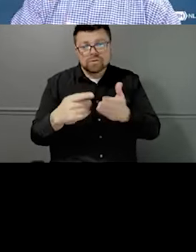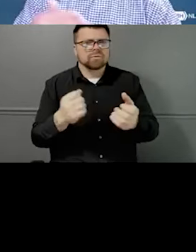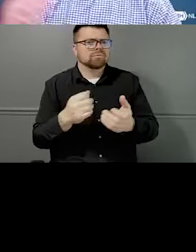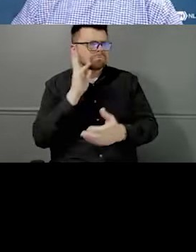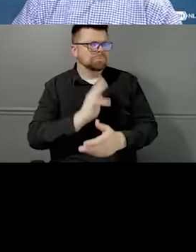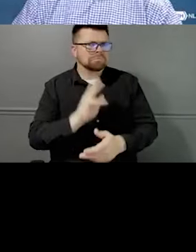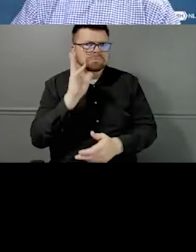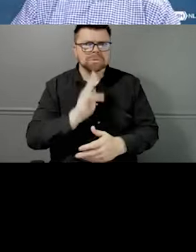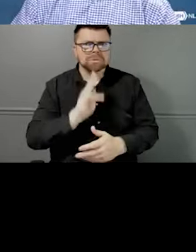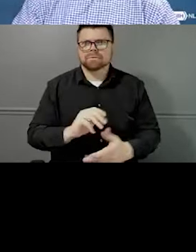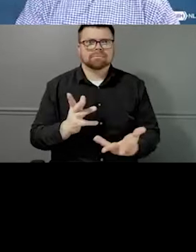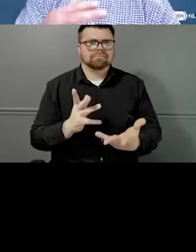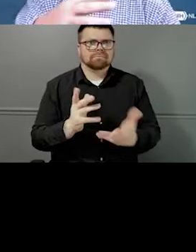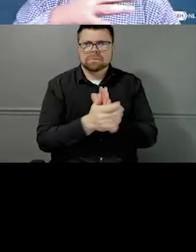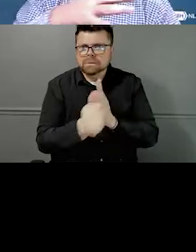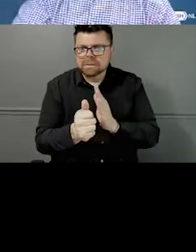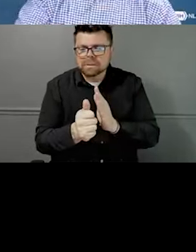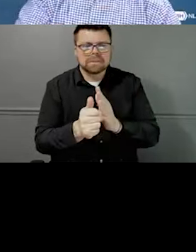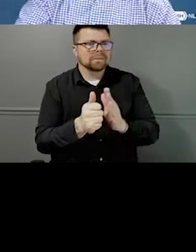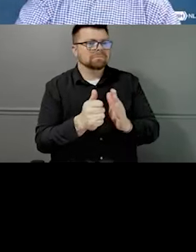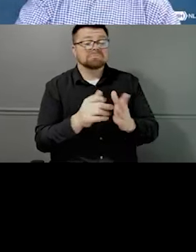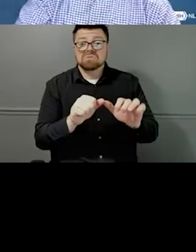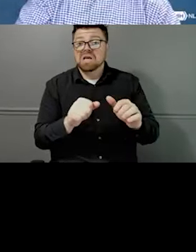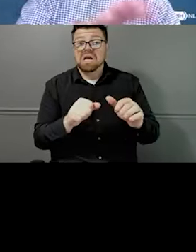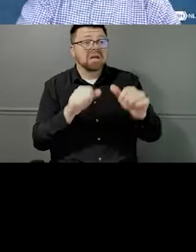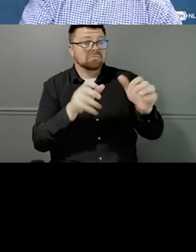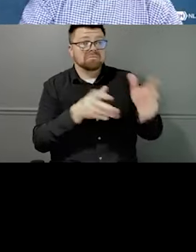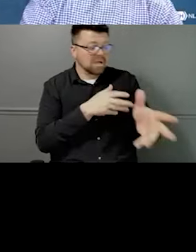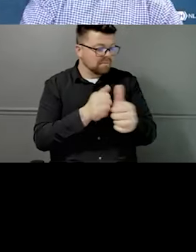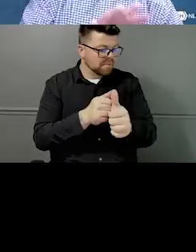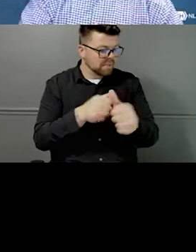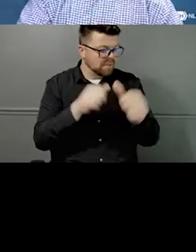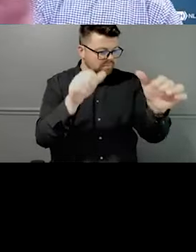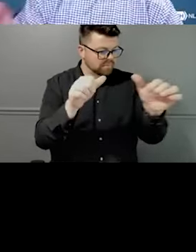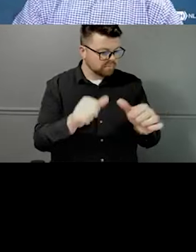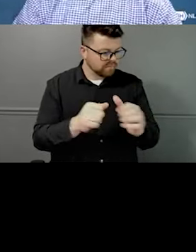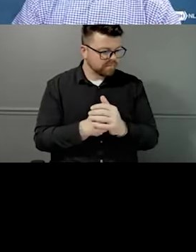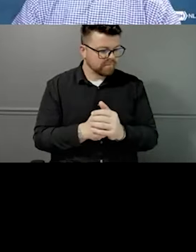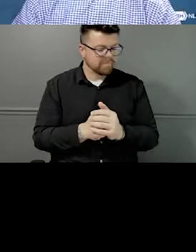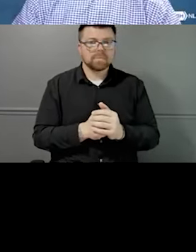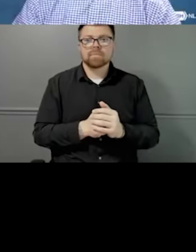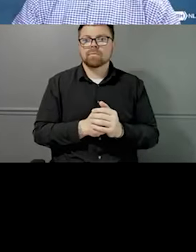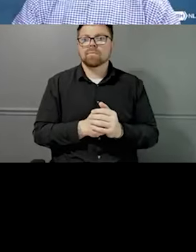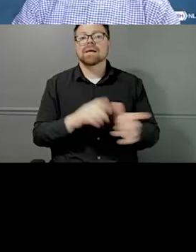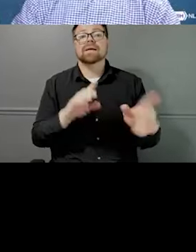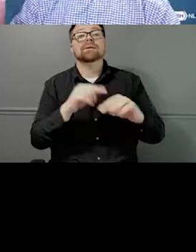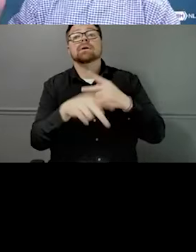that's fine as well. You can find an older version of your biosketch, update it to a newer version,